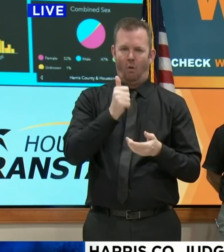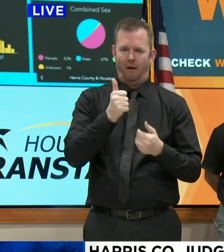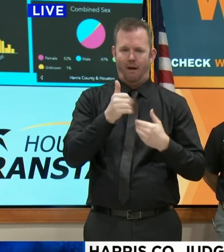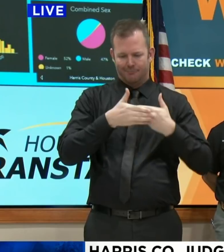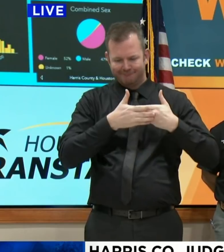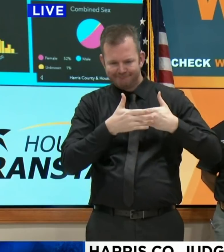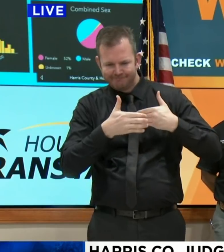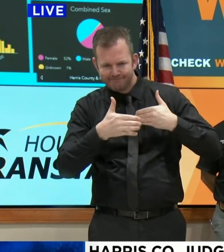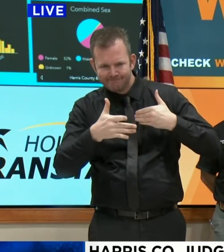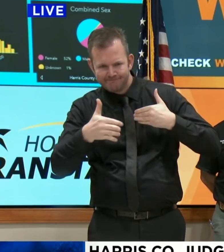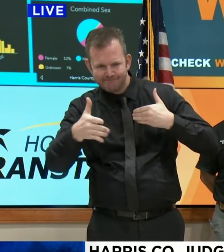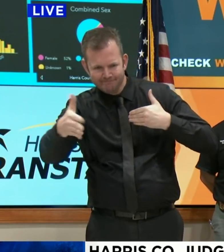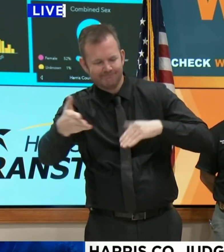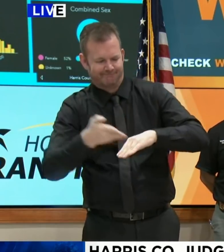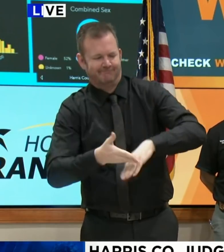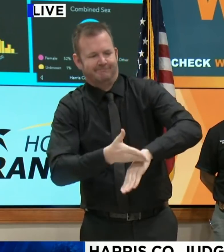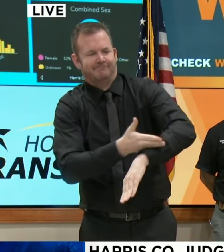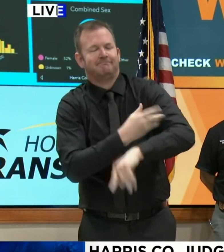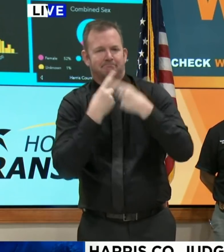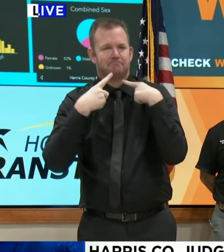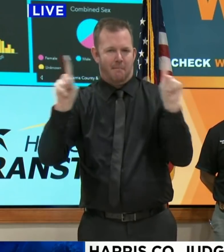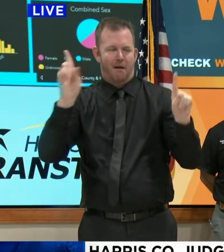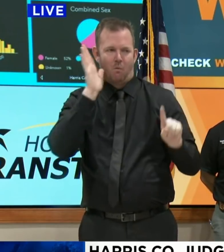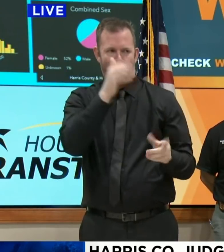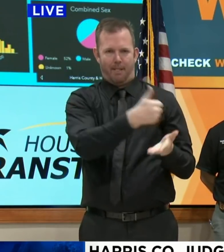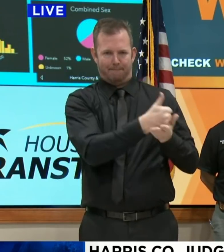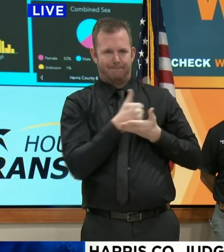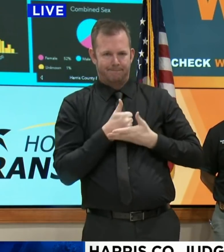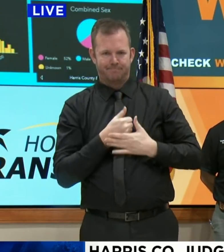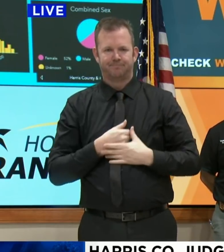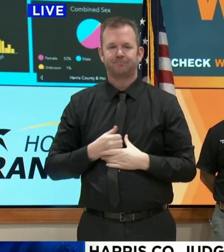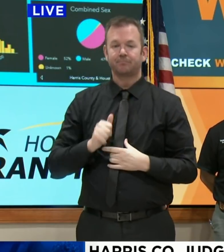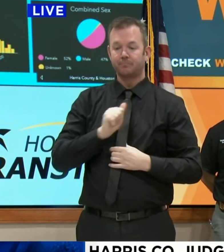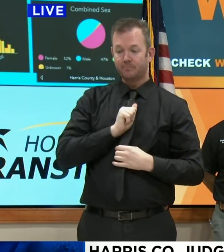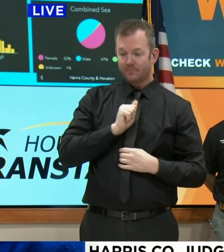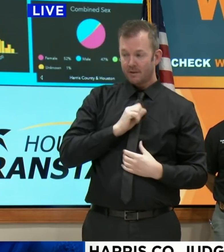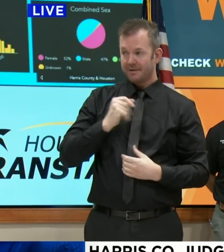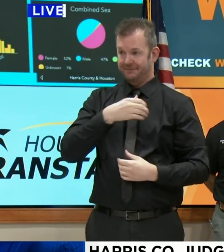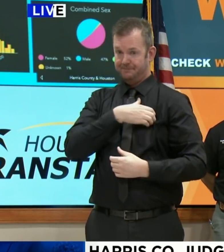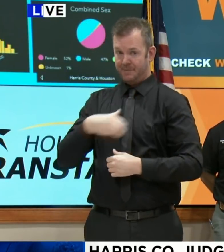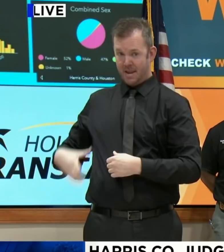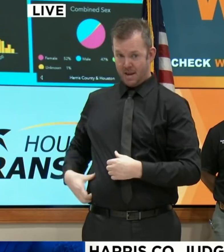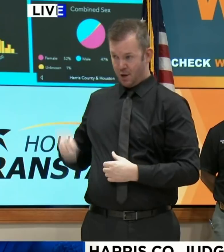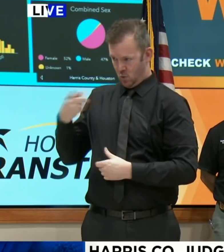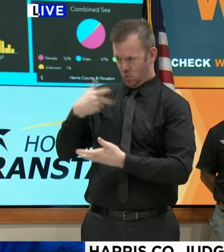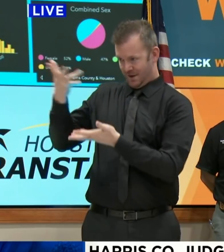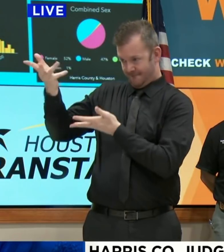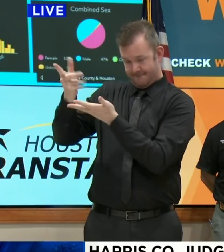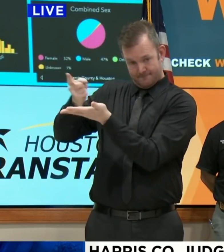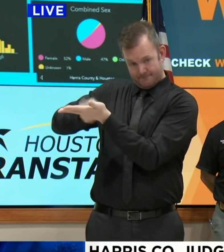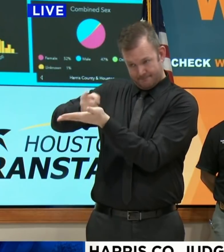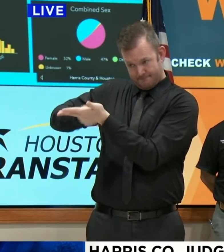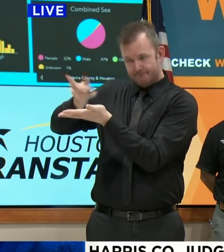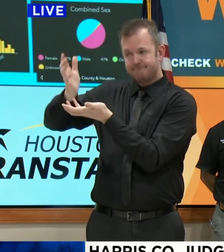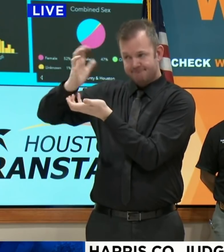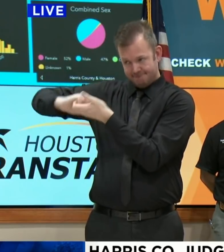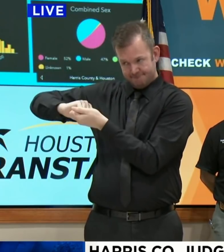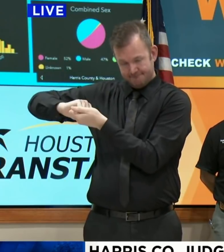champion for the important priorities that we want to make priorities that we want to make sure in the forefront sure in the forefront of this first relief and of